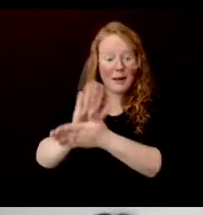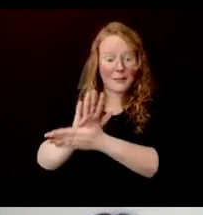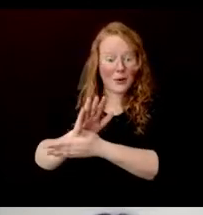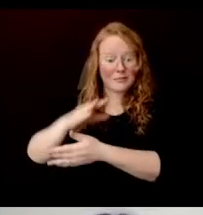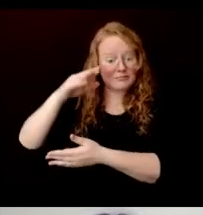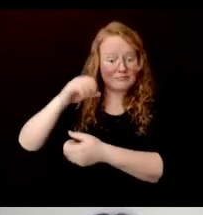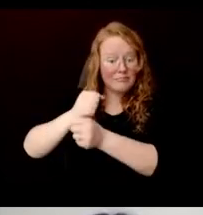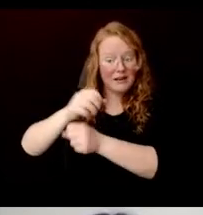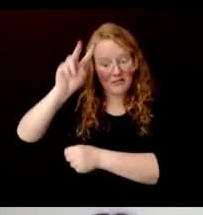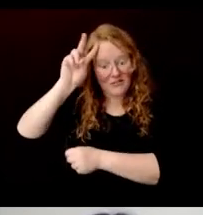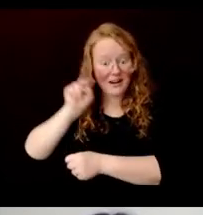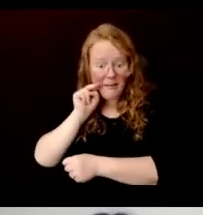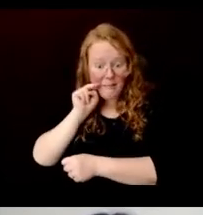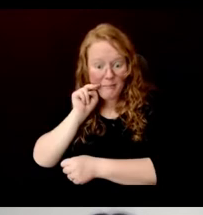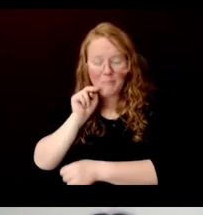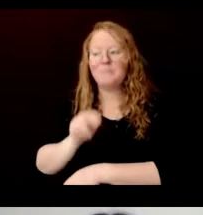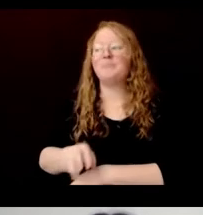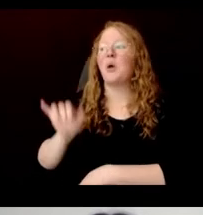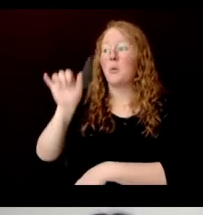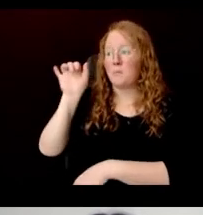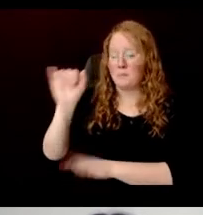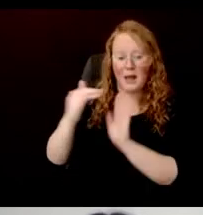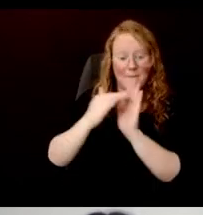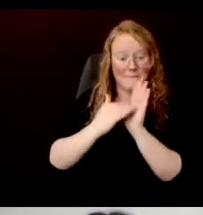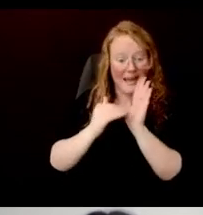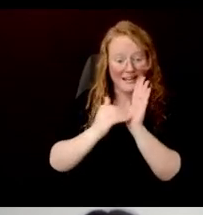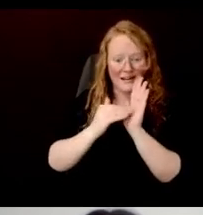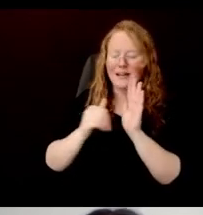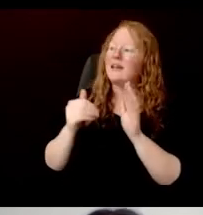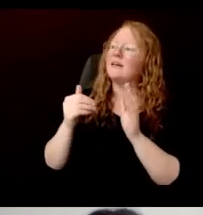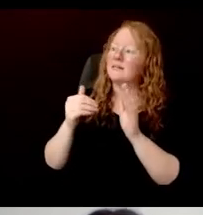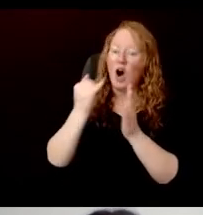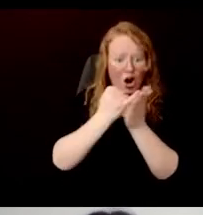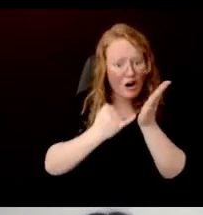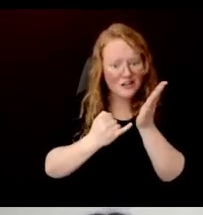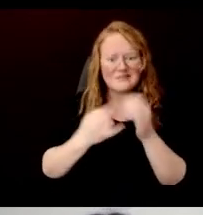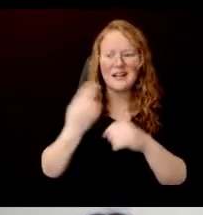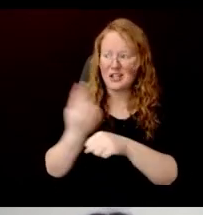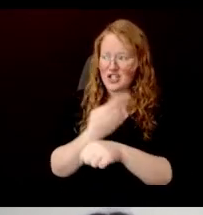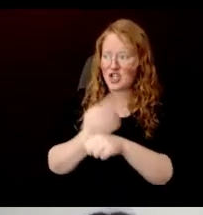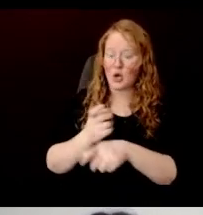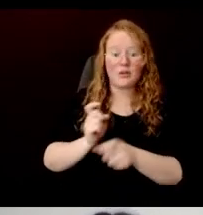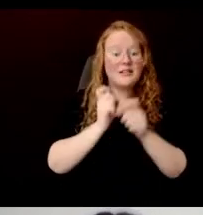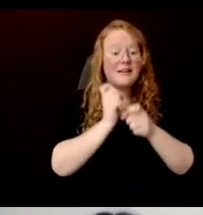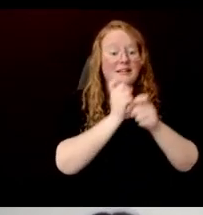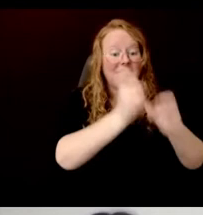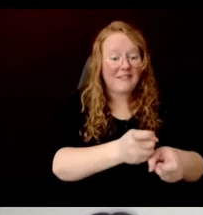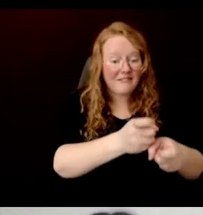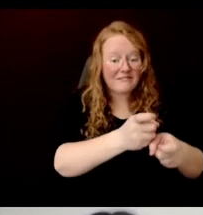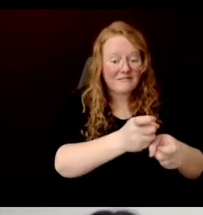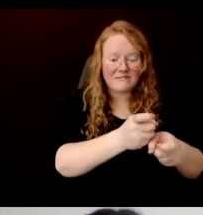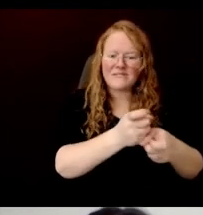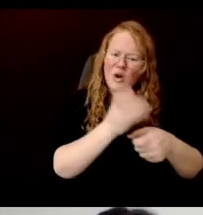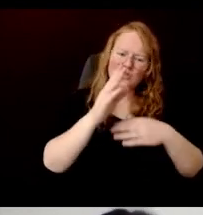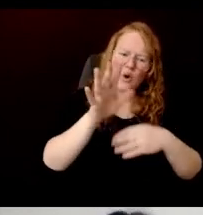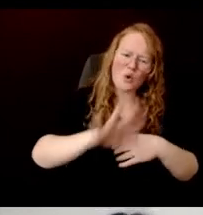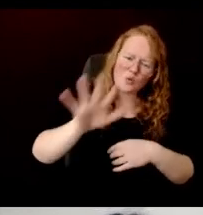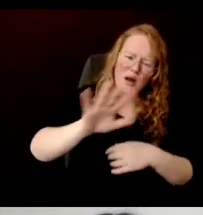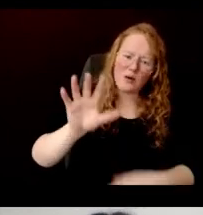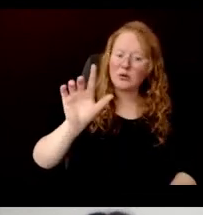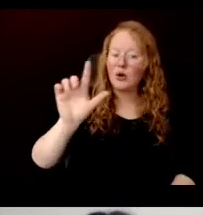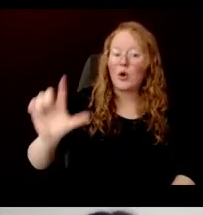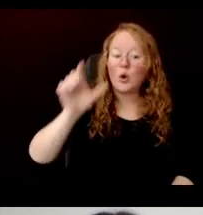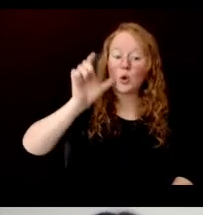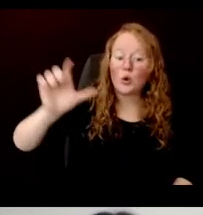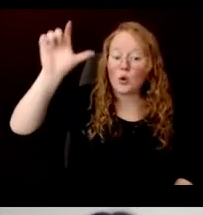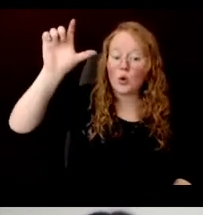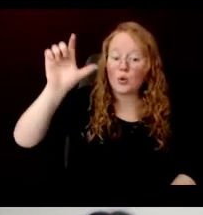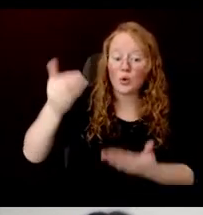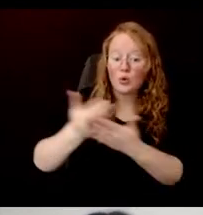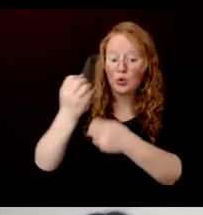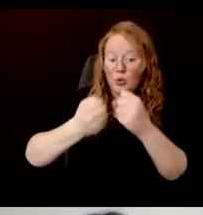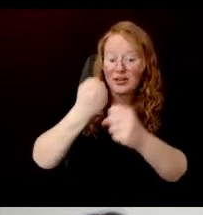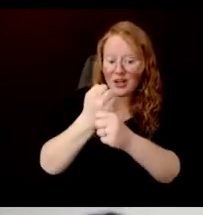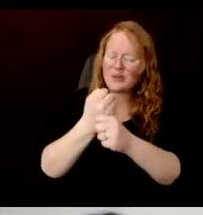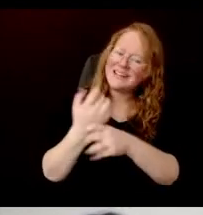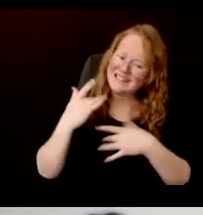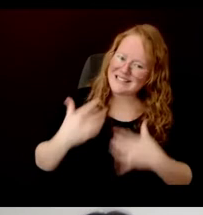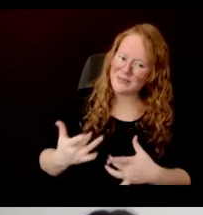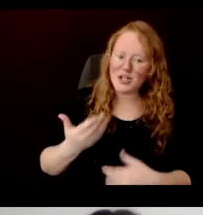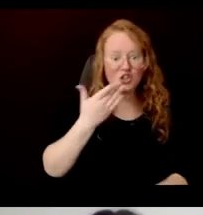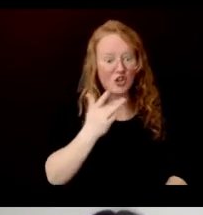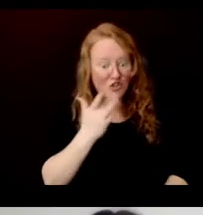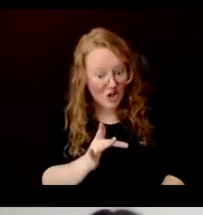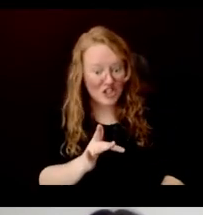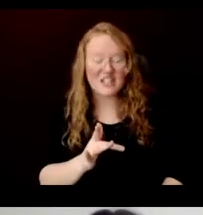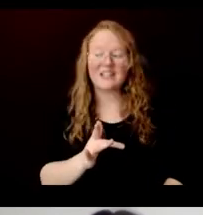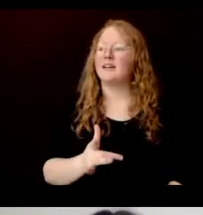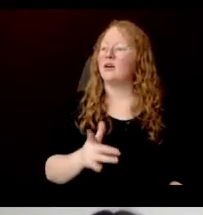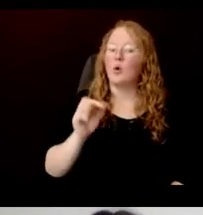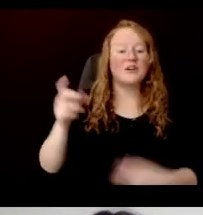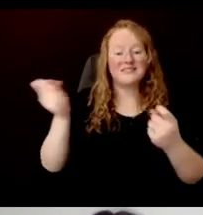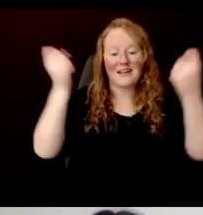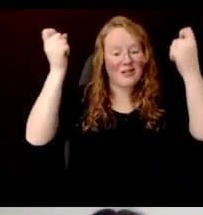So these are paintings that are typically used and gifted, especially around the lunar new year in Vietnam (called Tết) to bring good fortune or celebrate auspicious events.